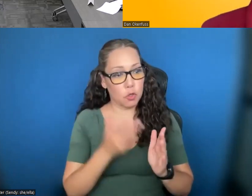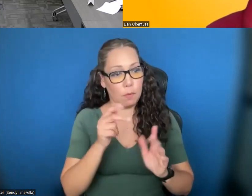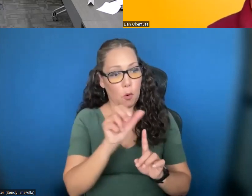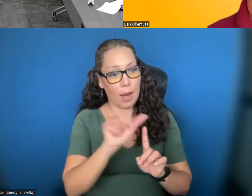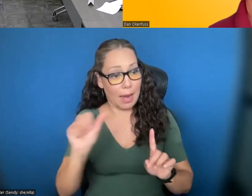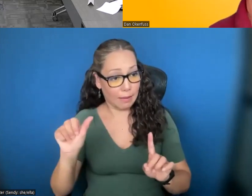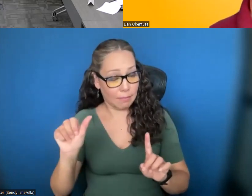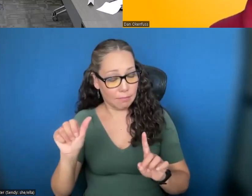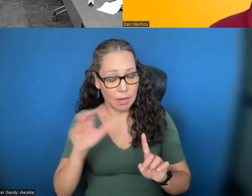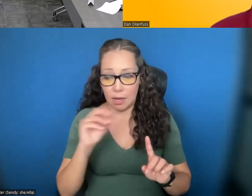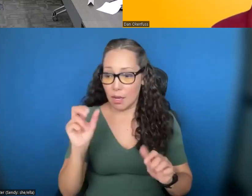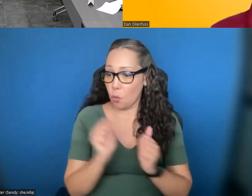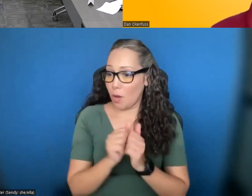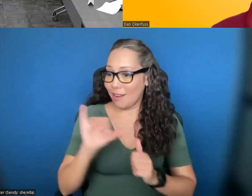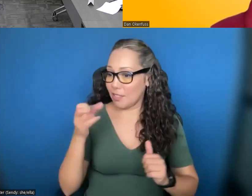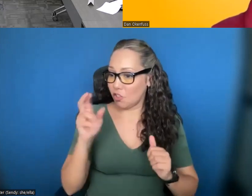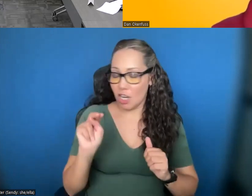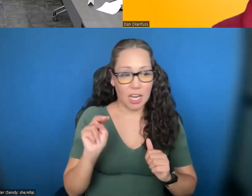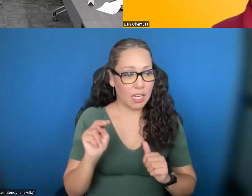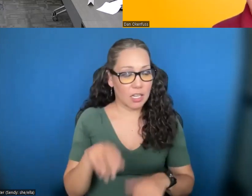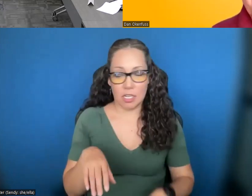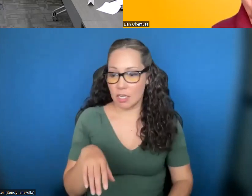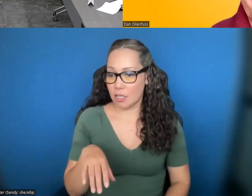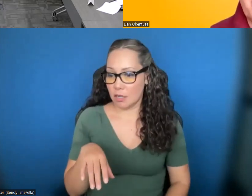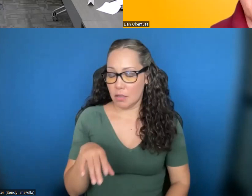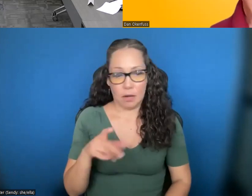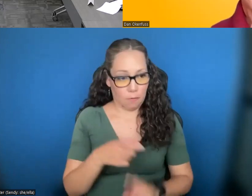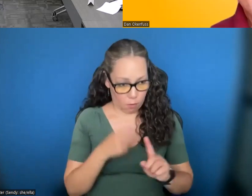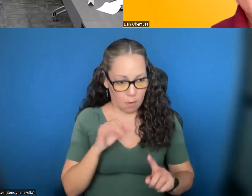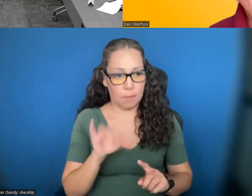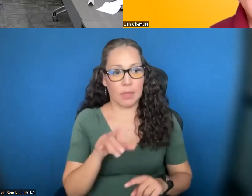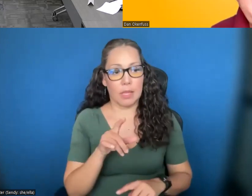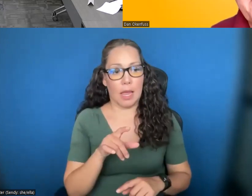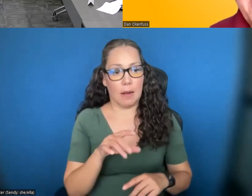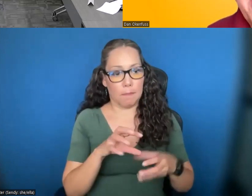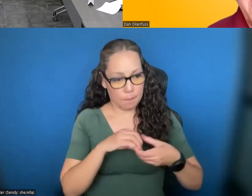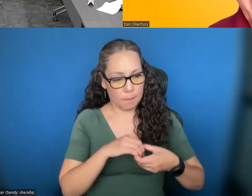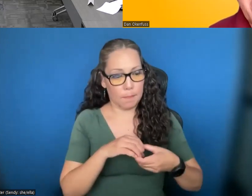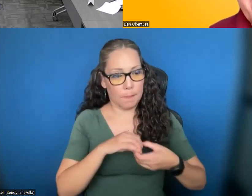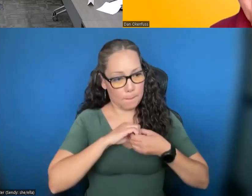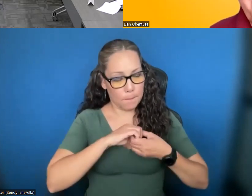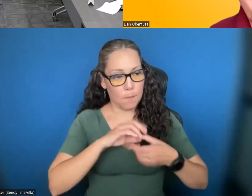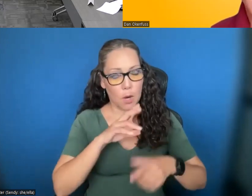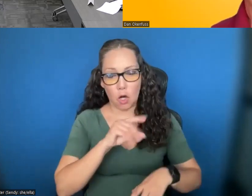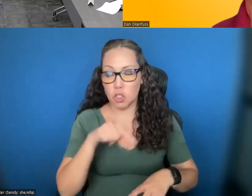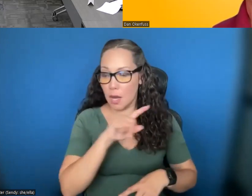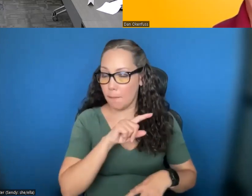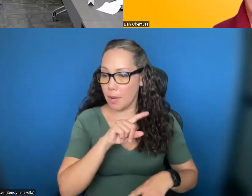along with Jen uh shukuma from also from the partnership and uh we all met with uh senator